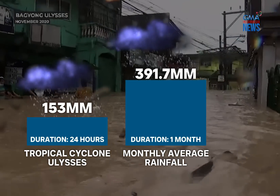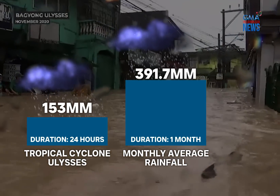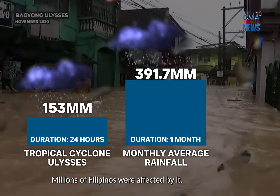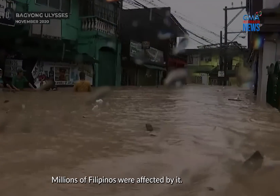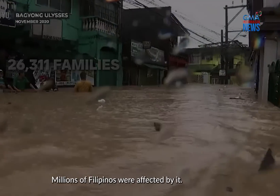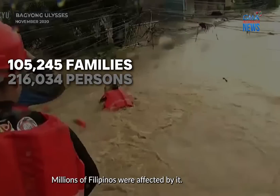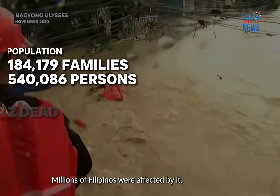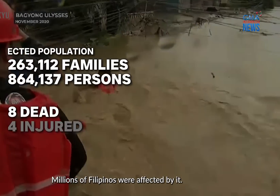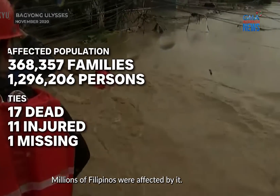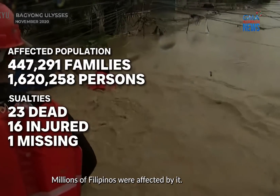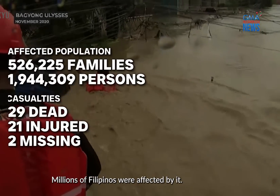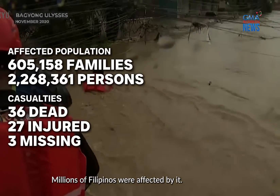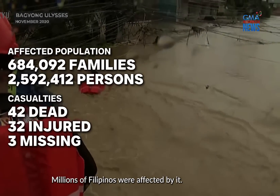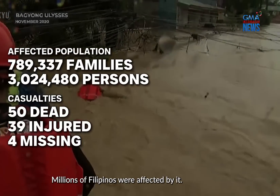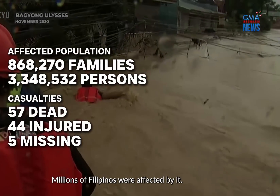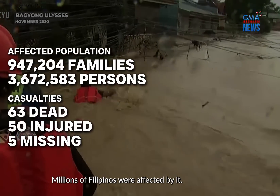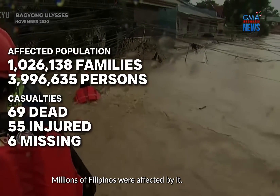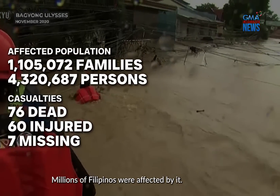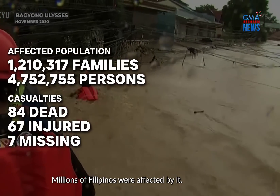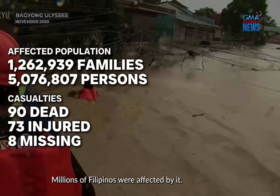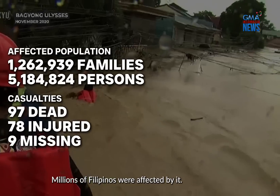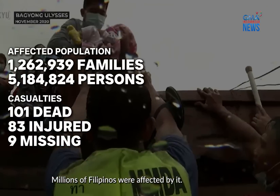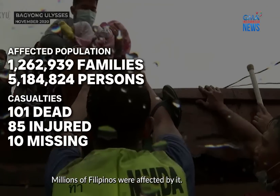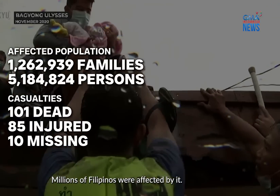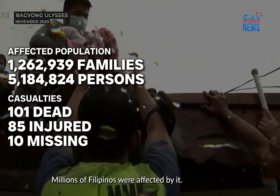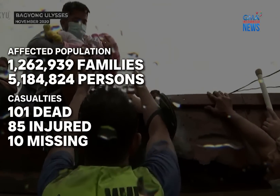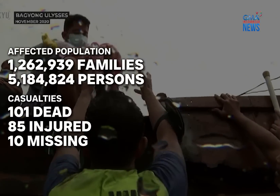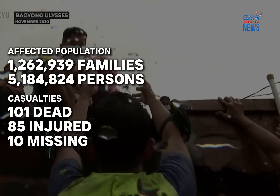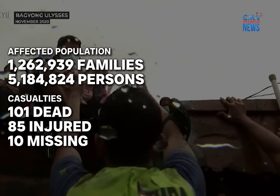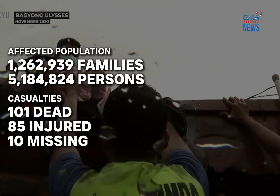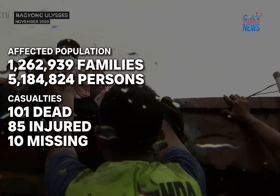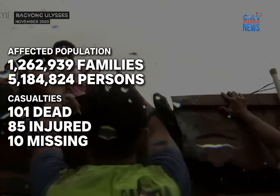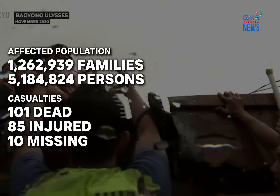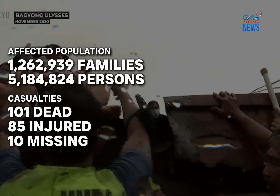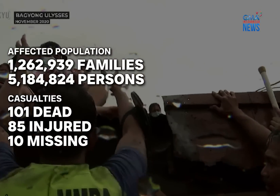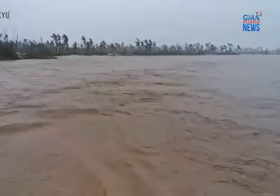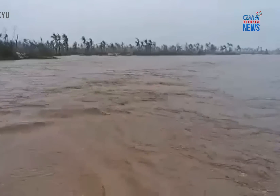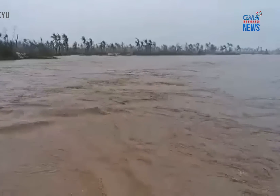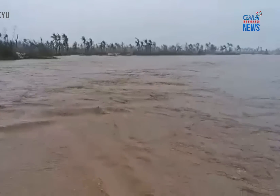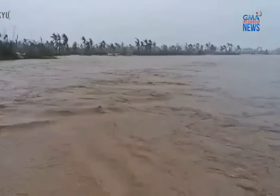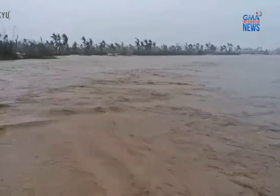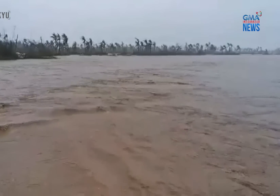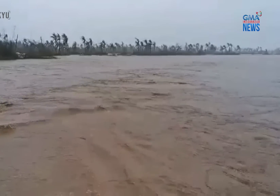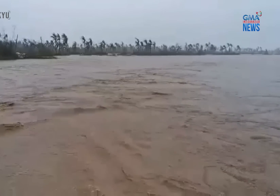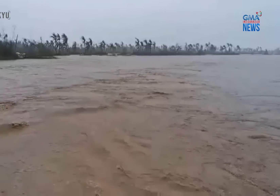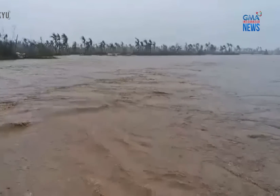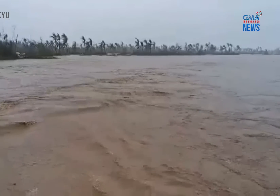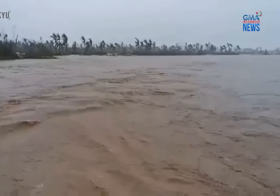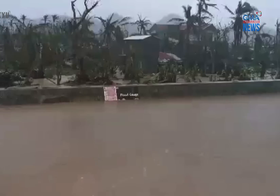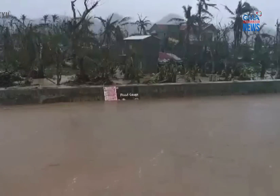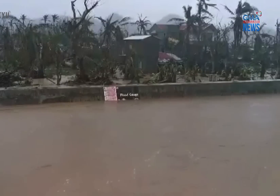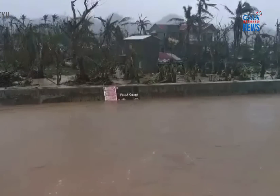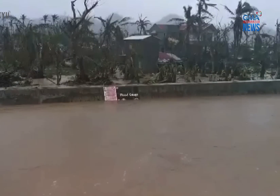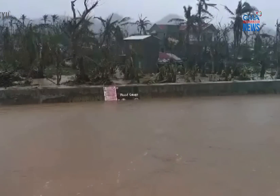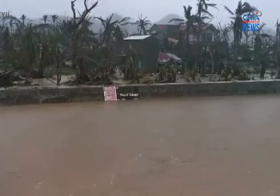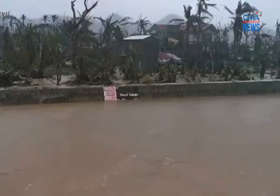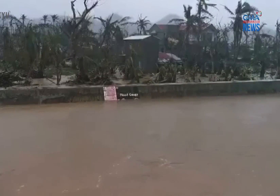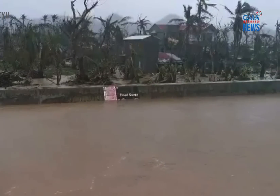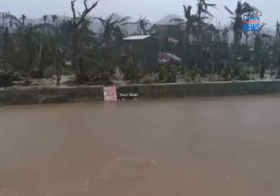Tropical cyclone Ulysses was the 21st typhoon of 2020. It also submerged thousands of homes.